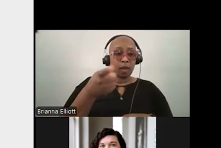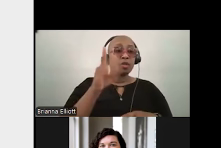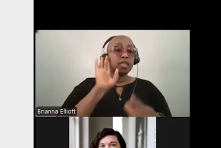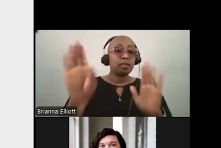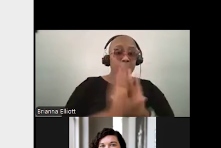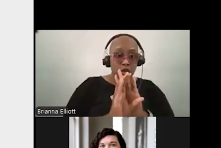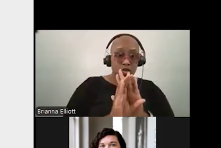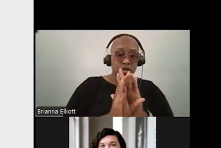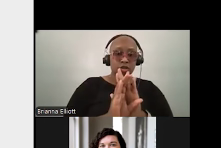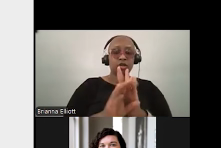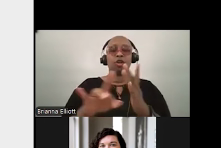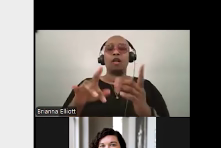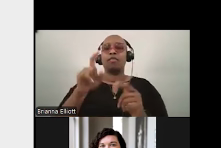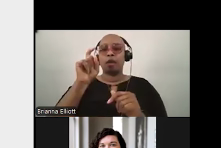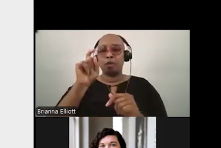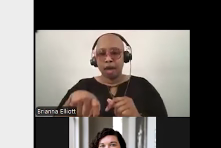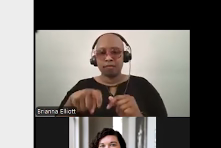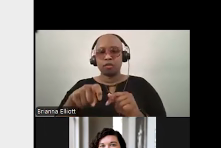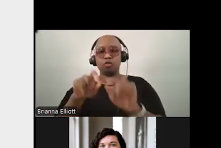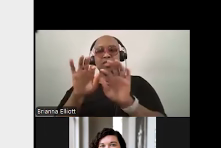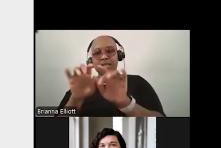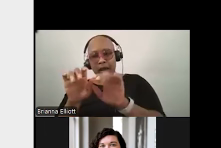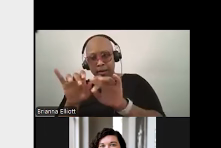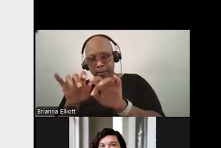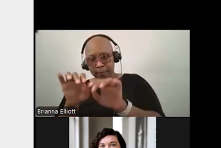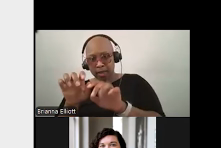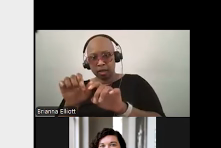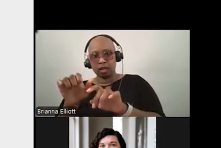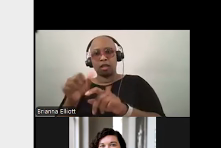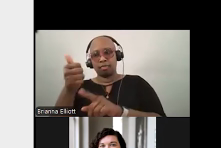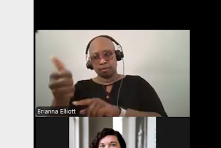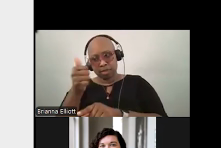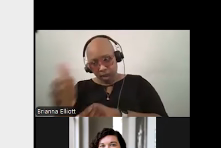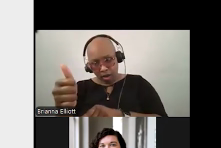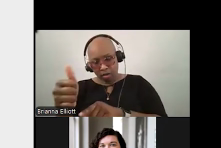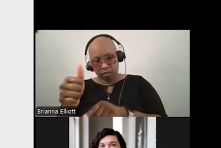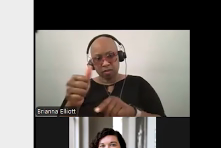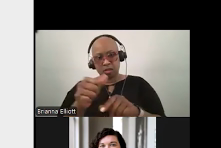remember that address and type it into Google Maps manually. And imagine if they couldn't see that,